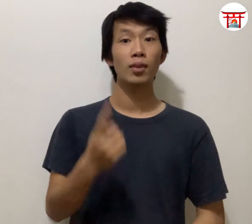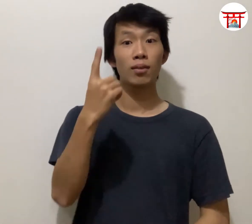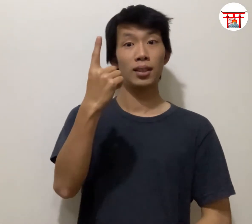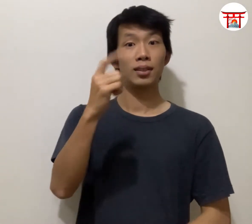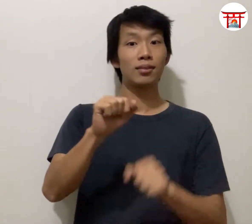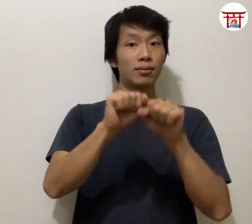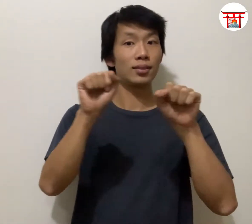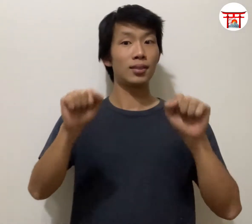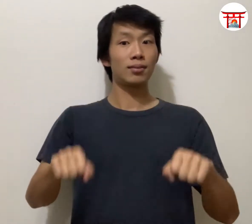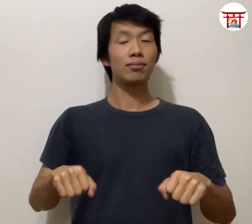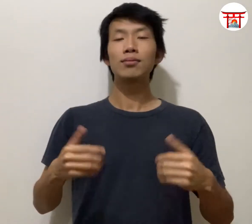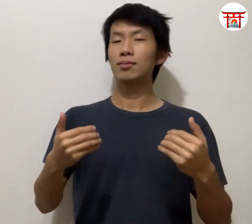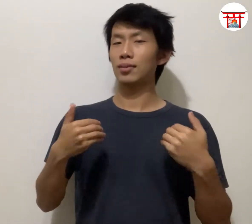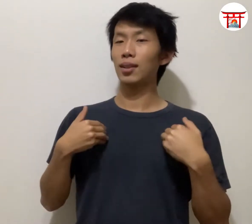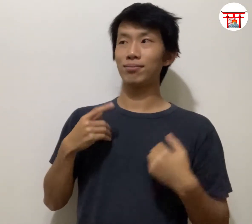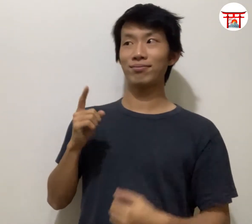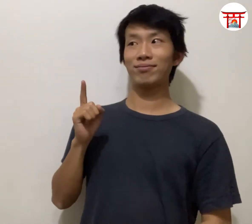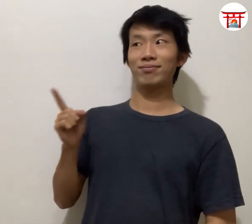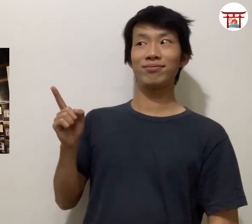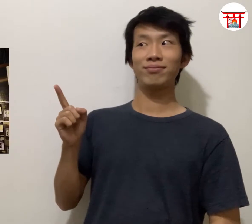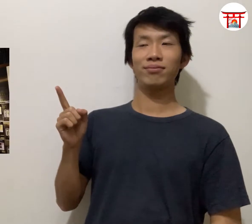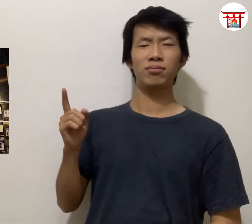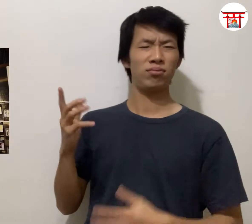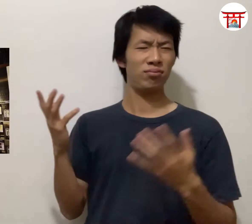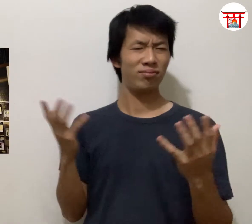One station in Nigata has this!